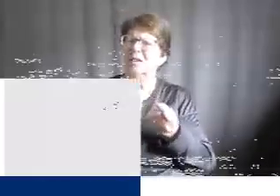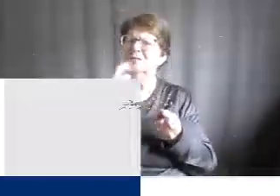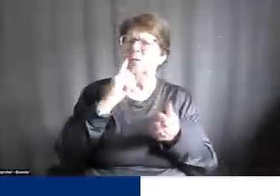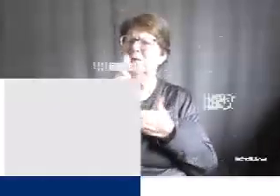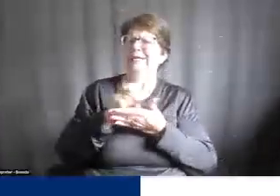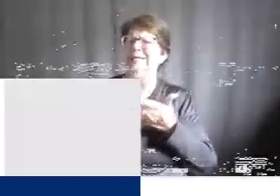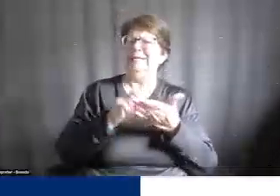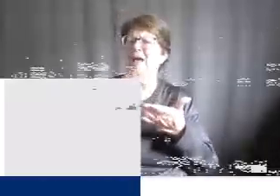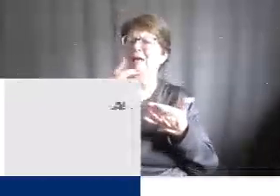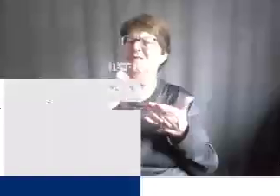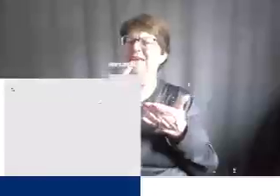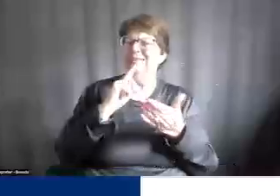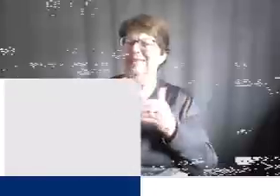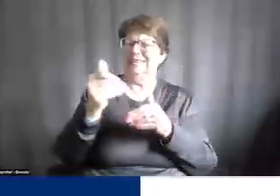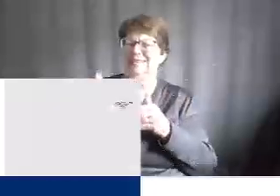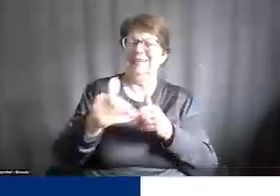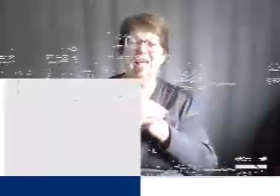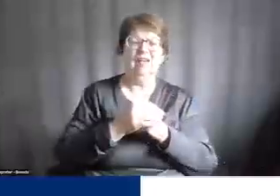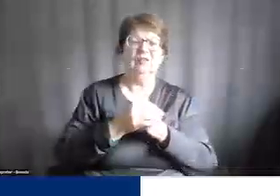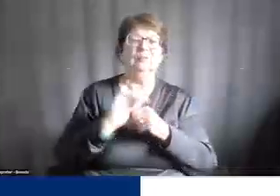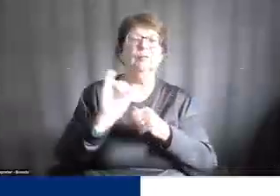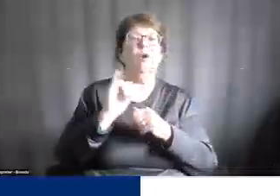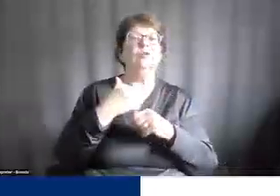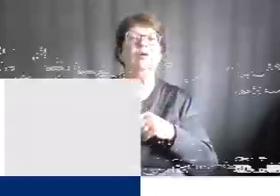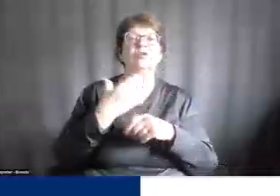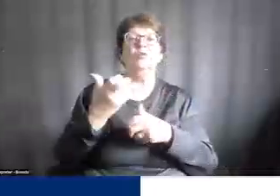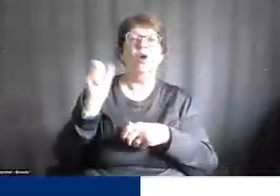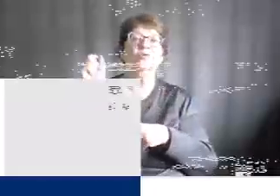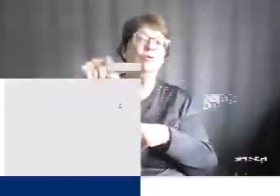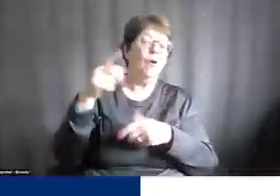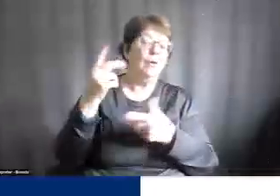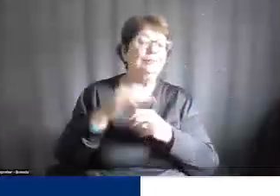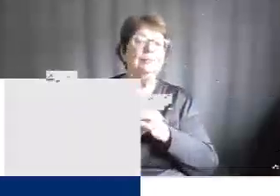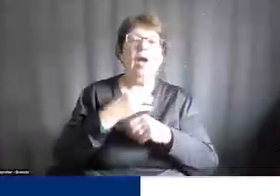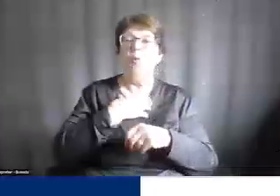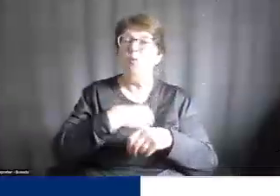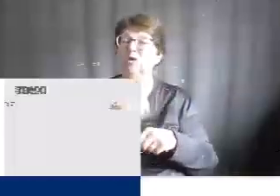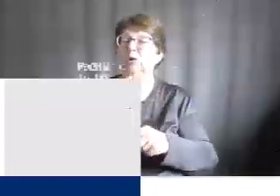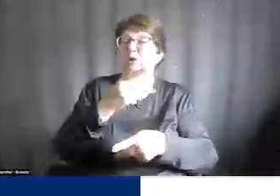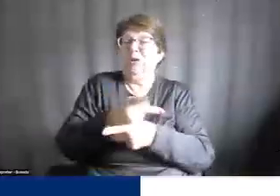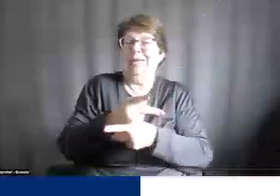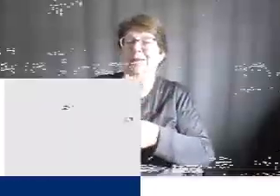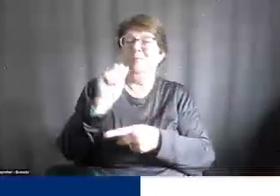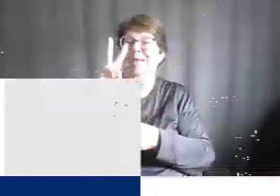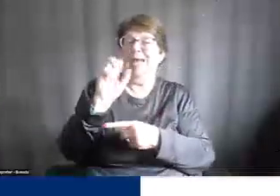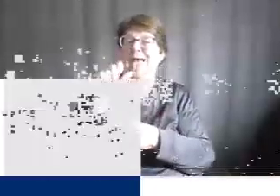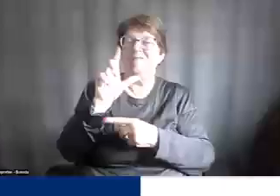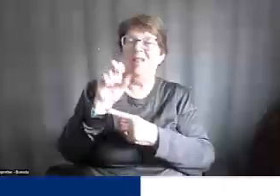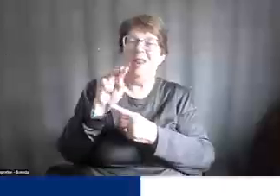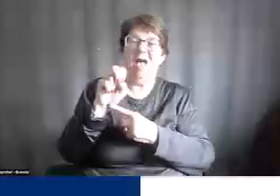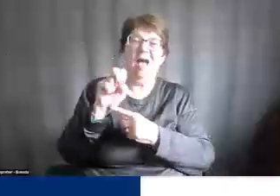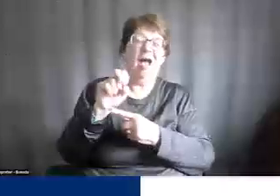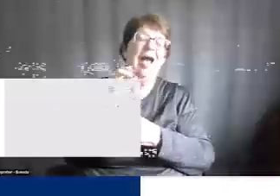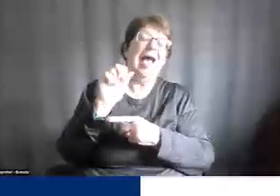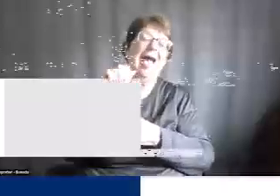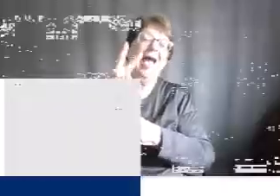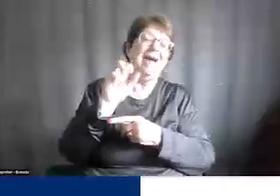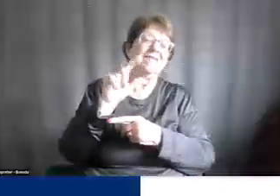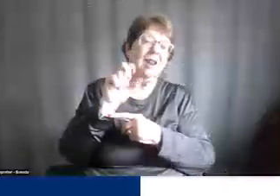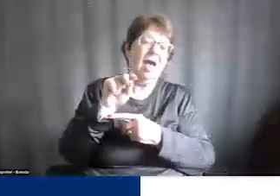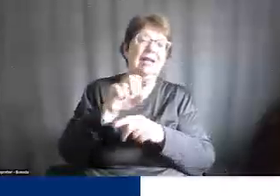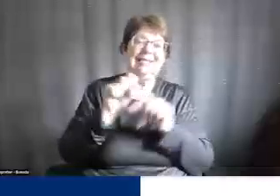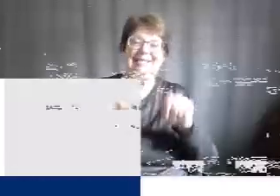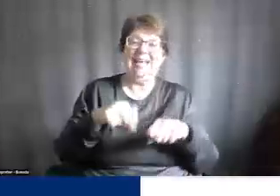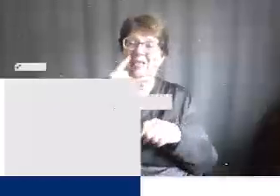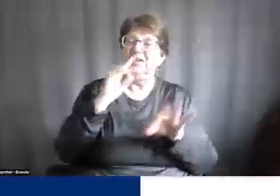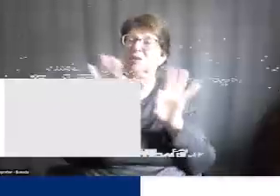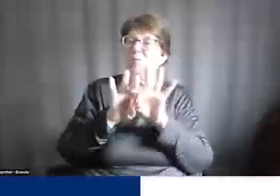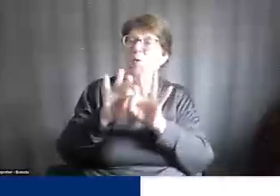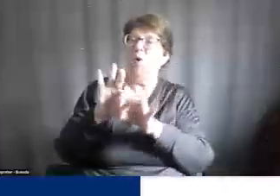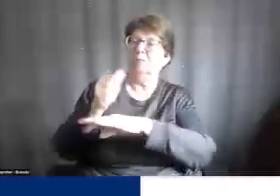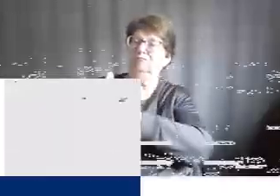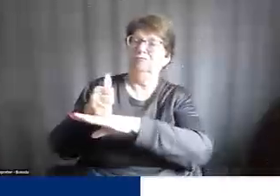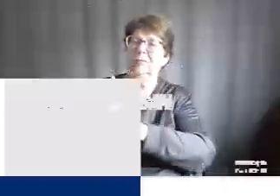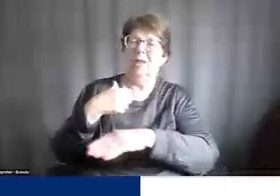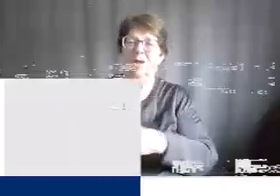Jeremy Fountaine: And I also just want to throw in there, like, I wish we could keep the Avalon station. I think it's really important to have it there. We're looking at a lot of density and growth here in West Seattle.